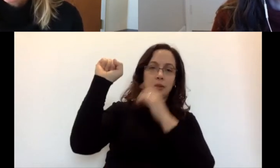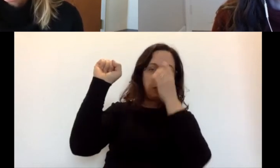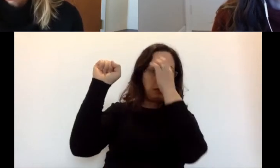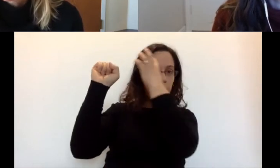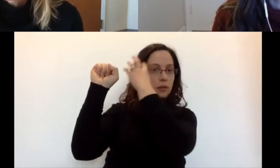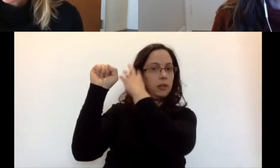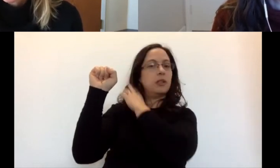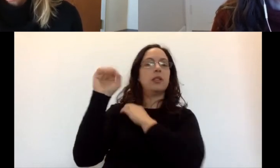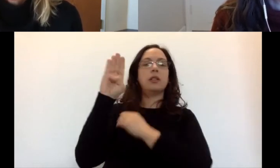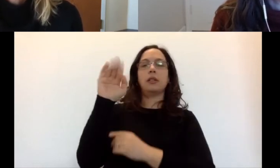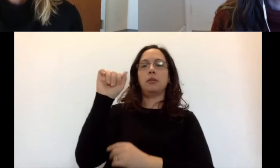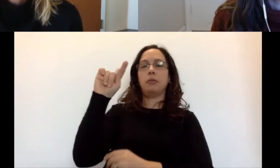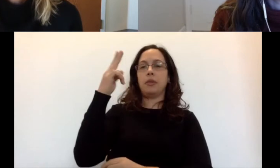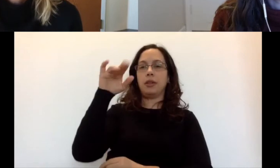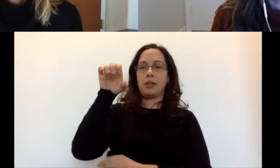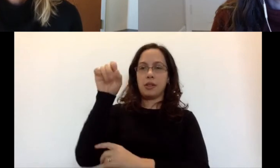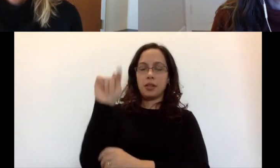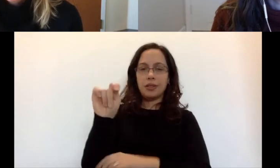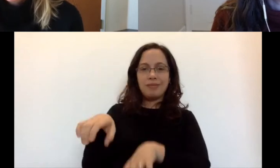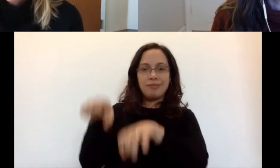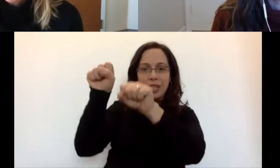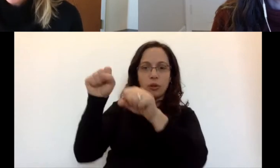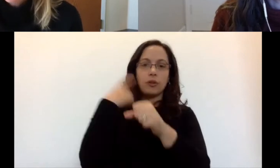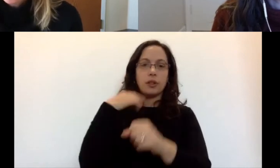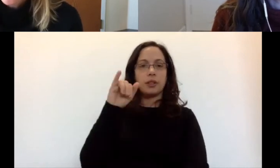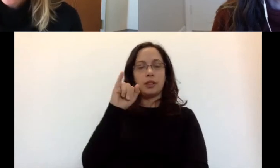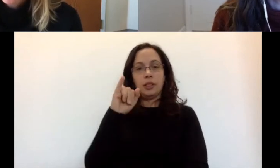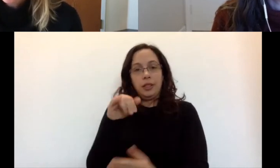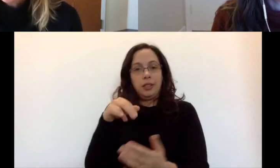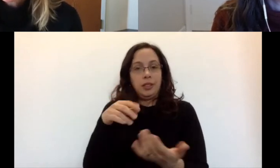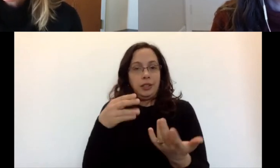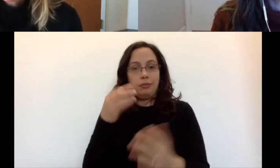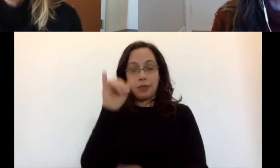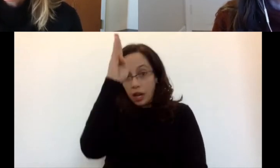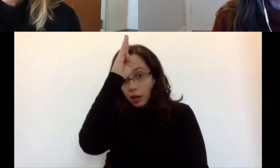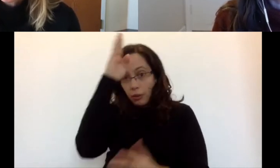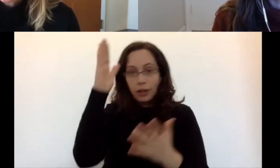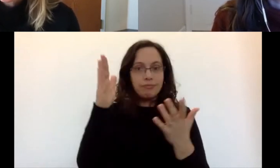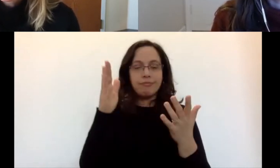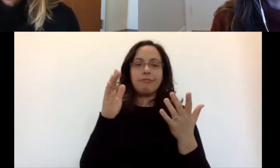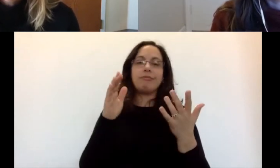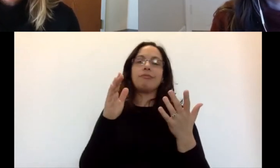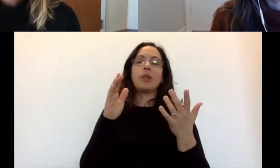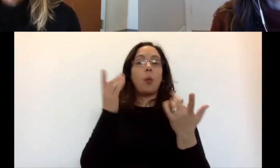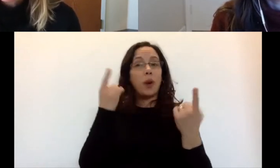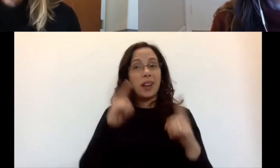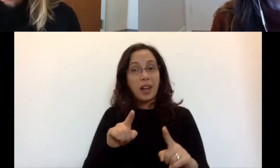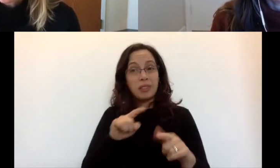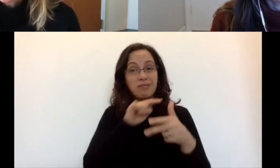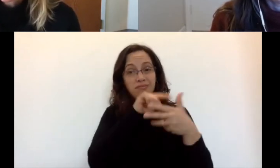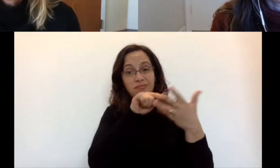in Iraq in the 1960s what happened to those movements they were crushed by by militaries